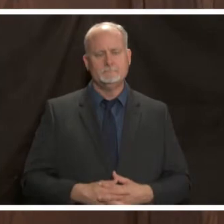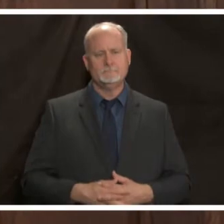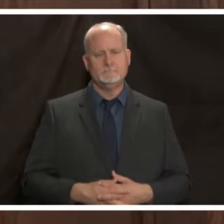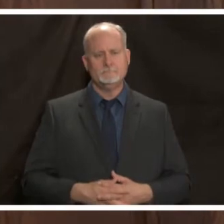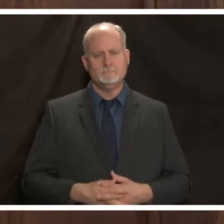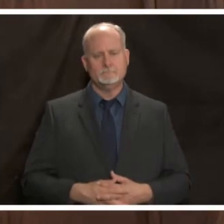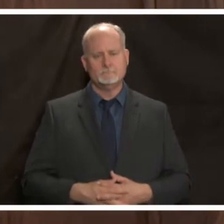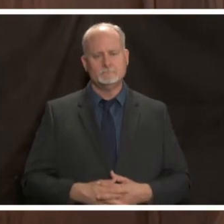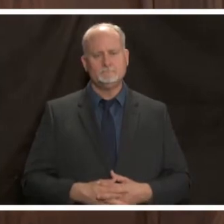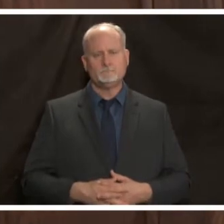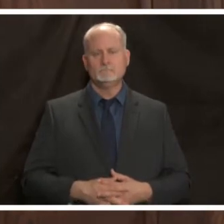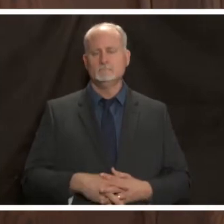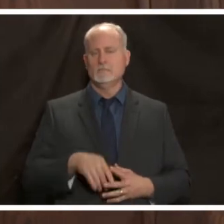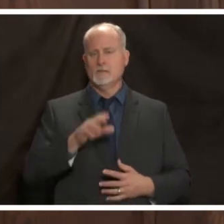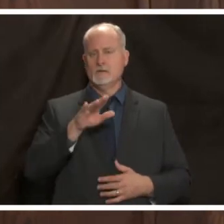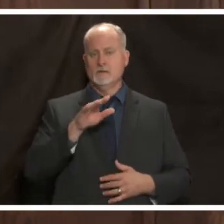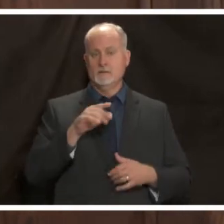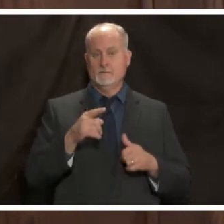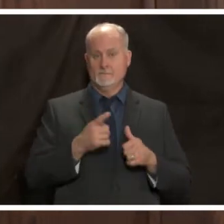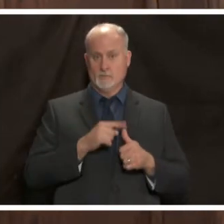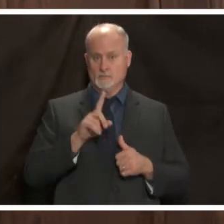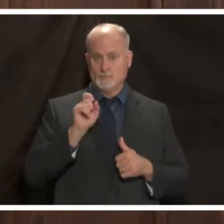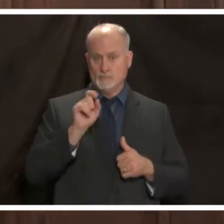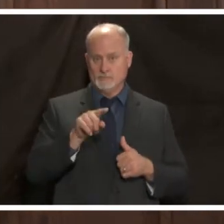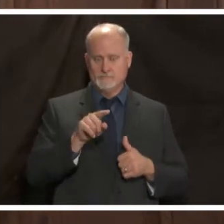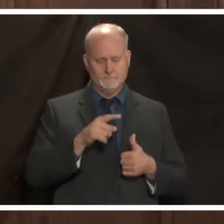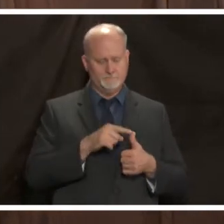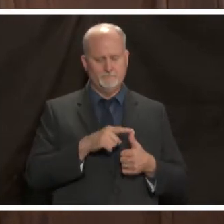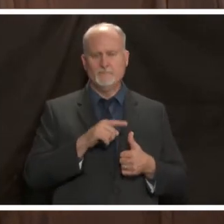um so the first question dr nafziger for you is from aol.com